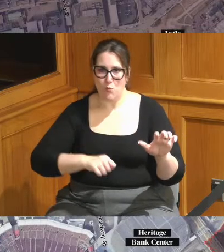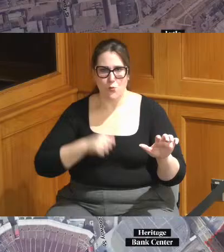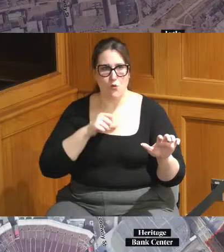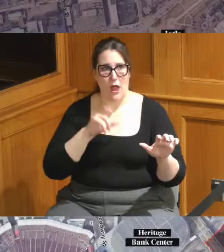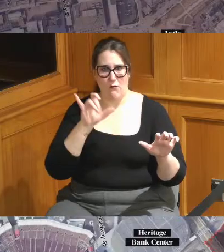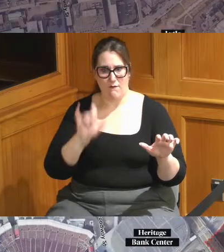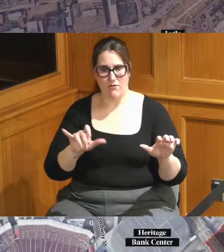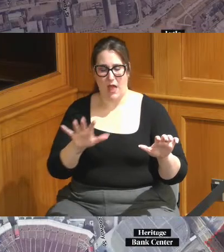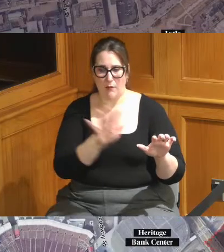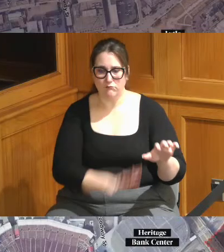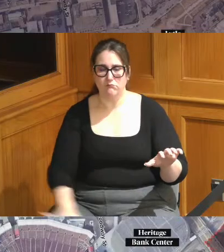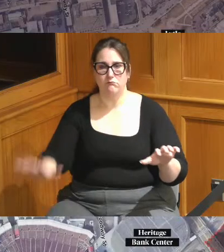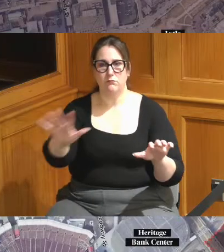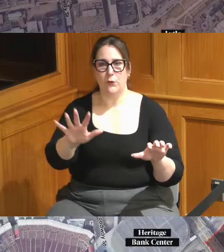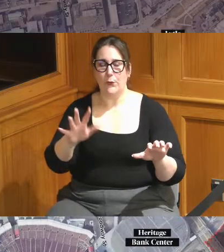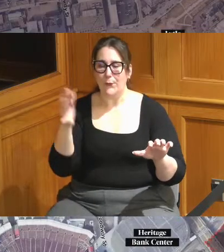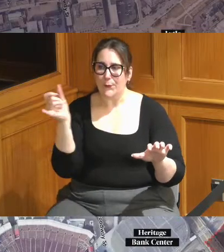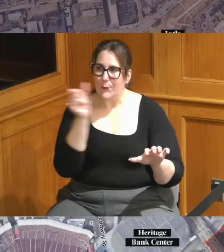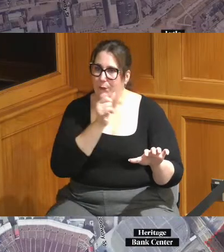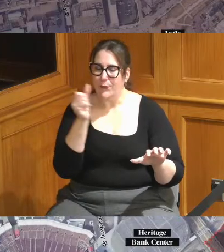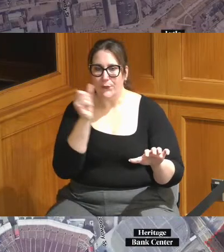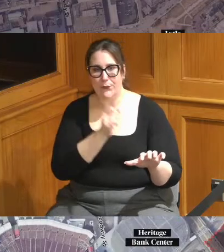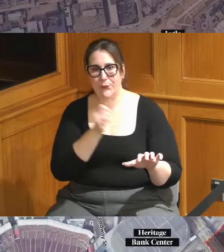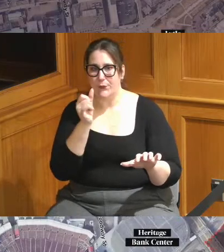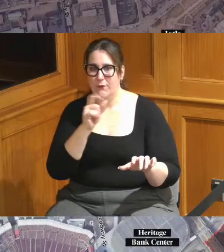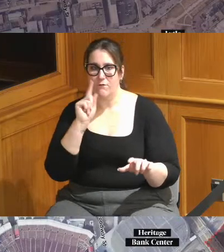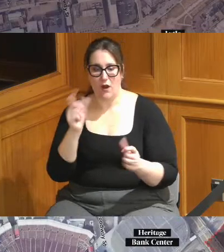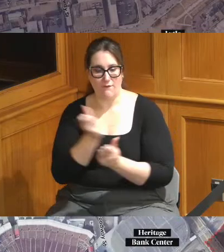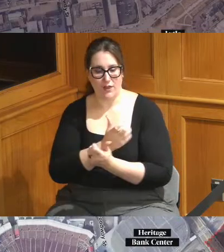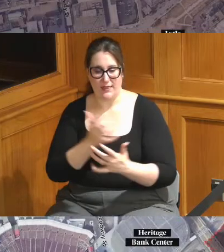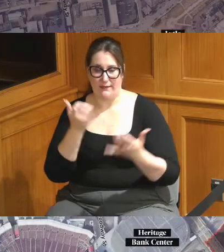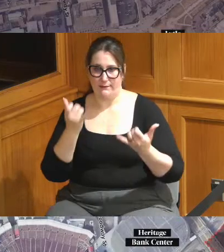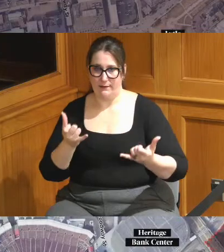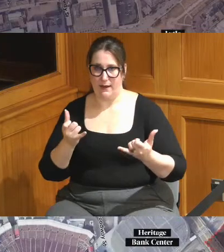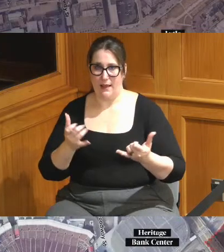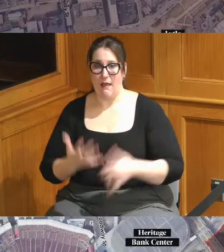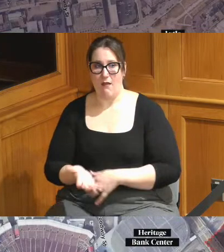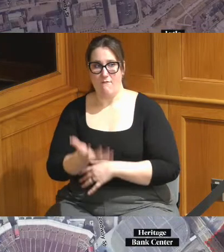the implementation to get us to this date today. there are five key lots remaining. You can see